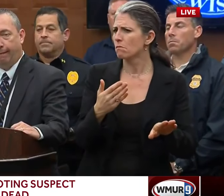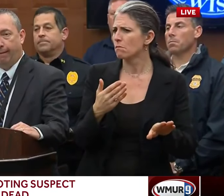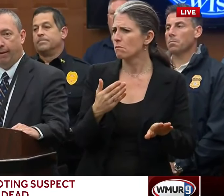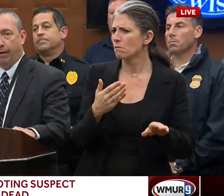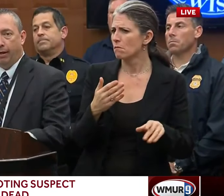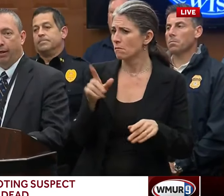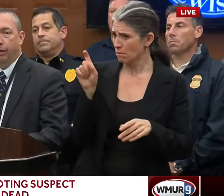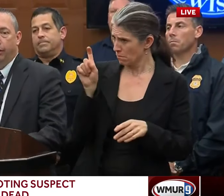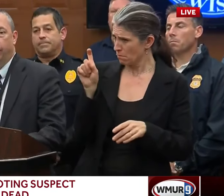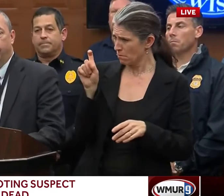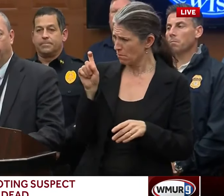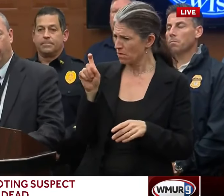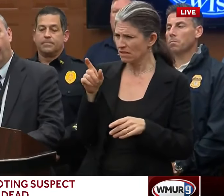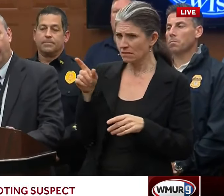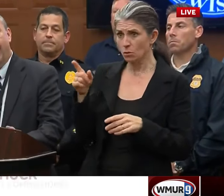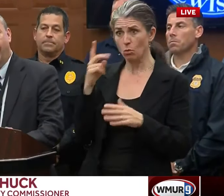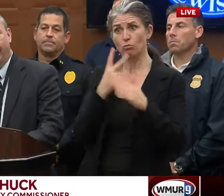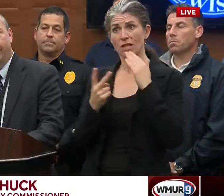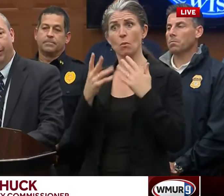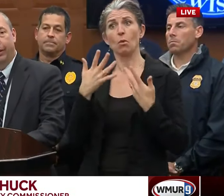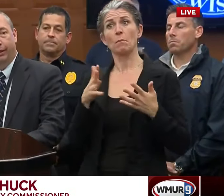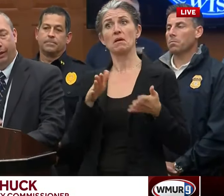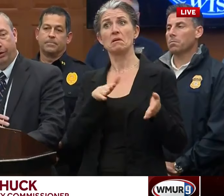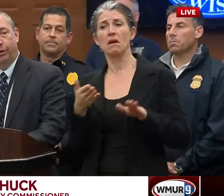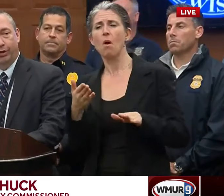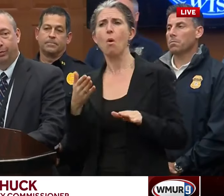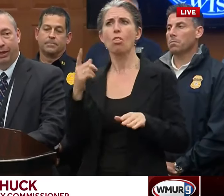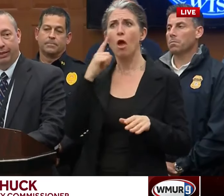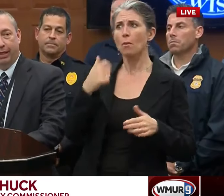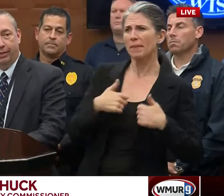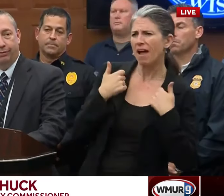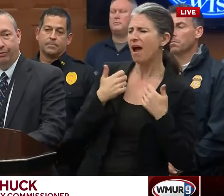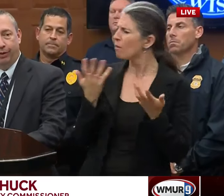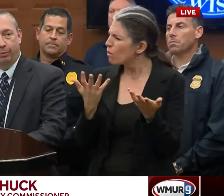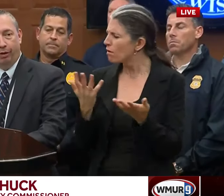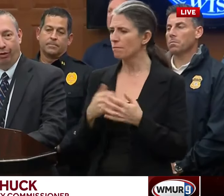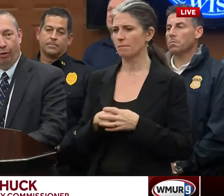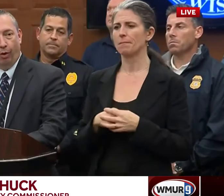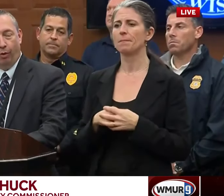OR DID THIS COME AS A BRAND NEW REVELATION THAT YOU’D NEVER SAW COMING BEFORE THIS?